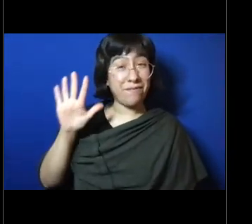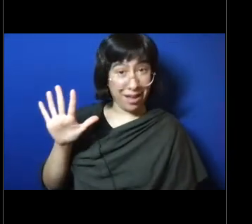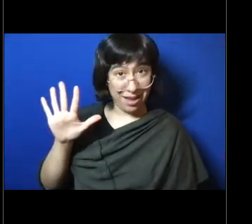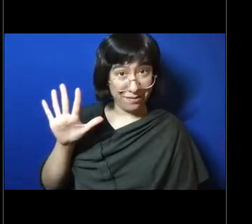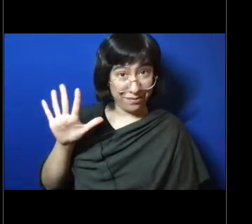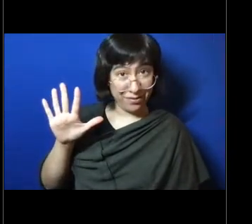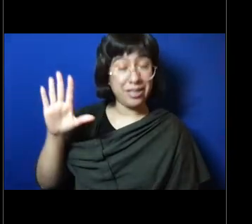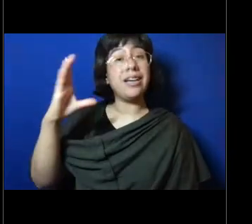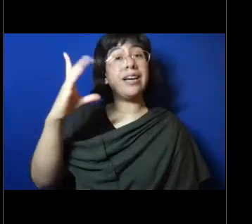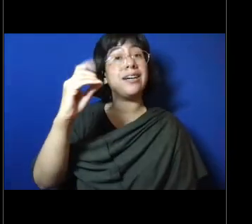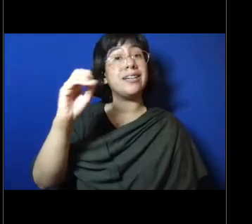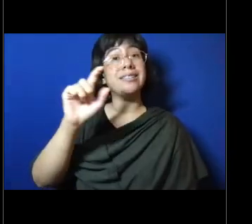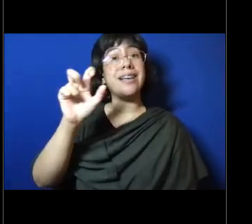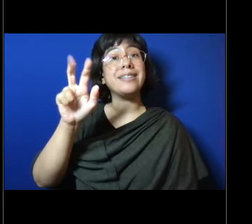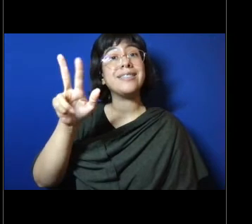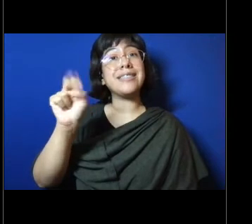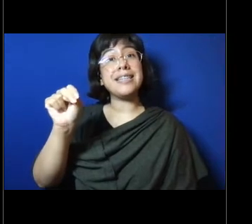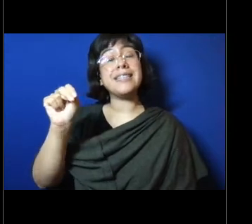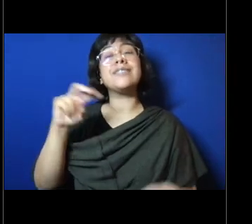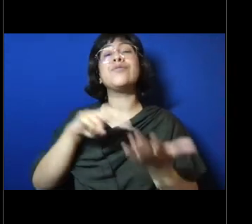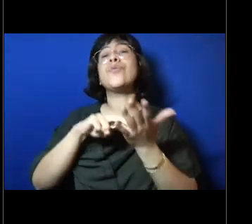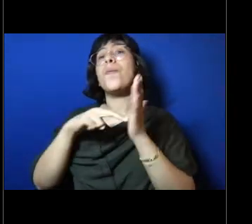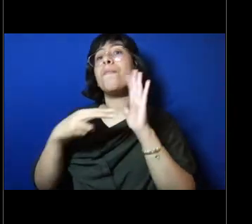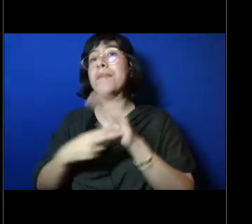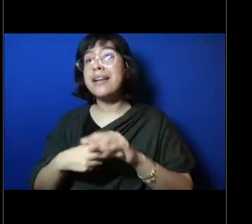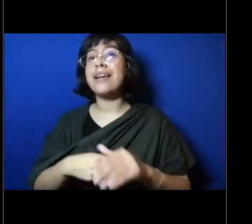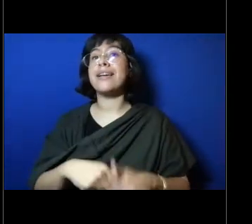and then he caught 175 of them only had to move his boat once.